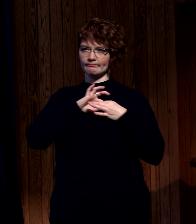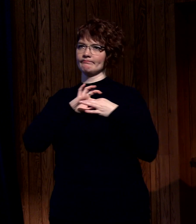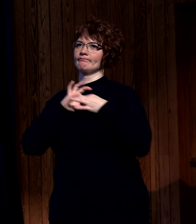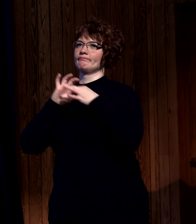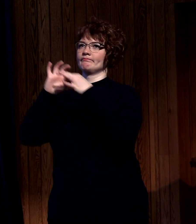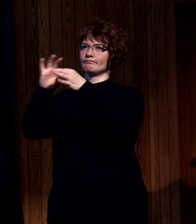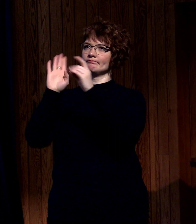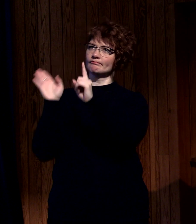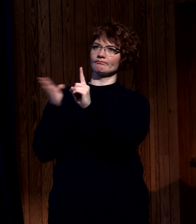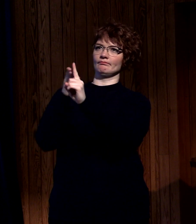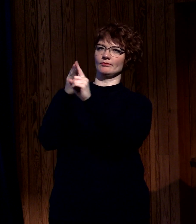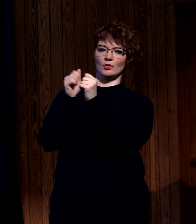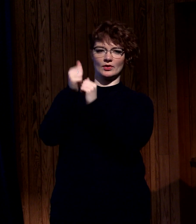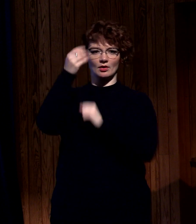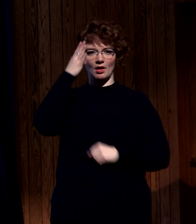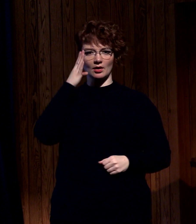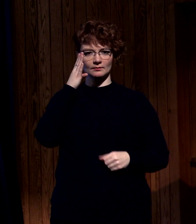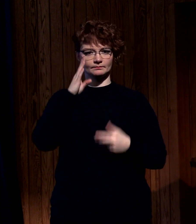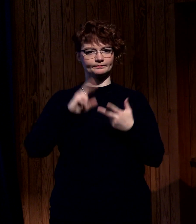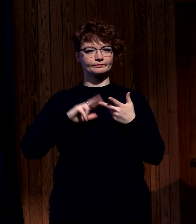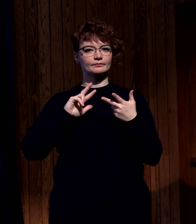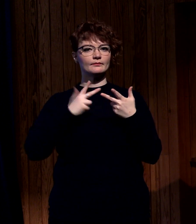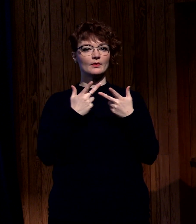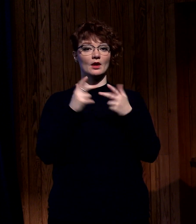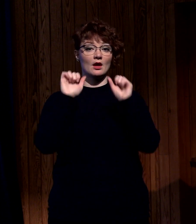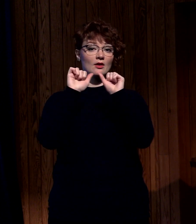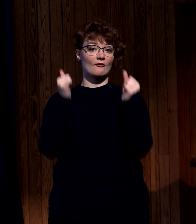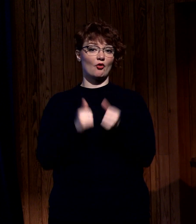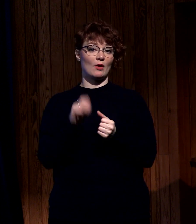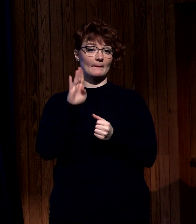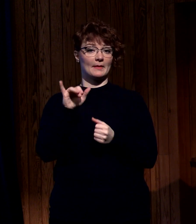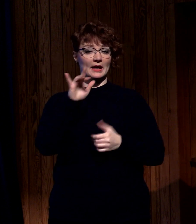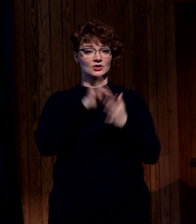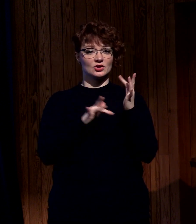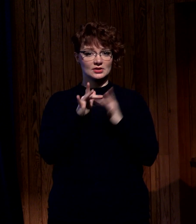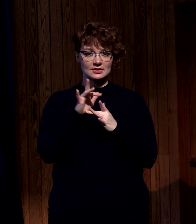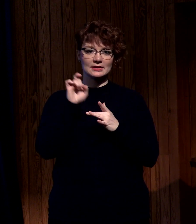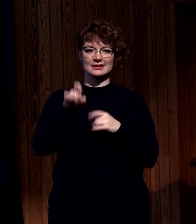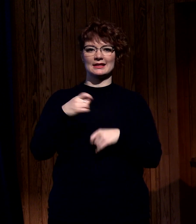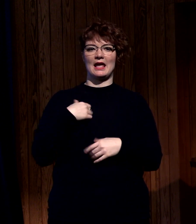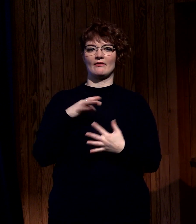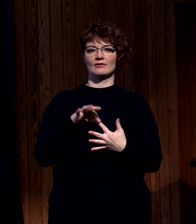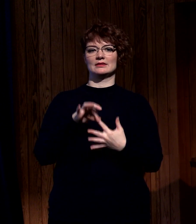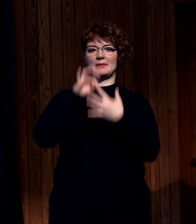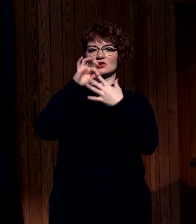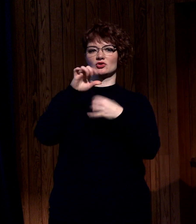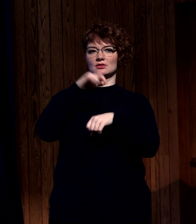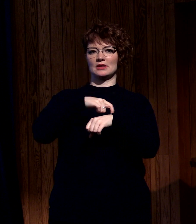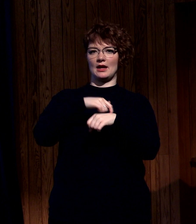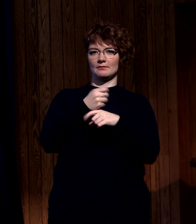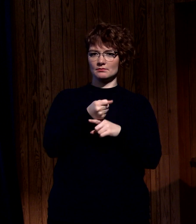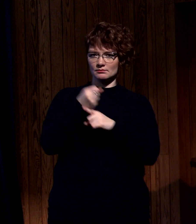three, to be formed by Jesus, we need set apart time, space and